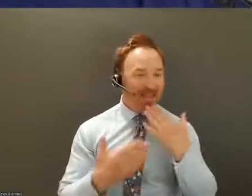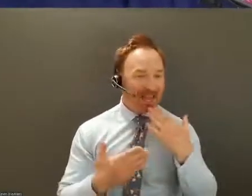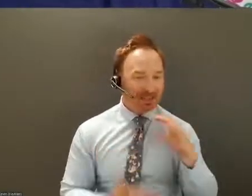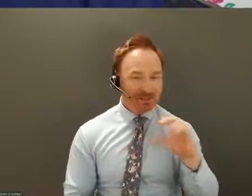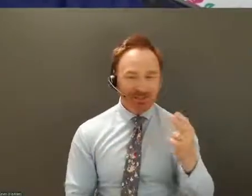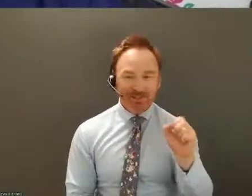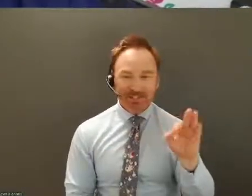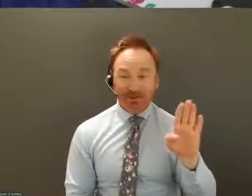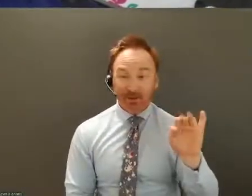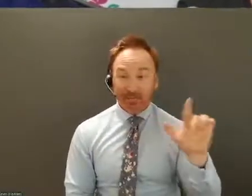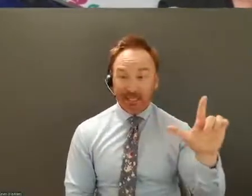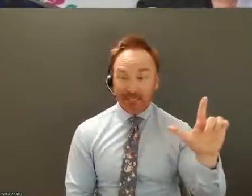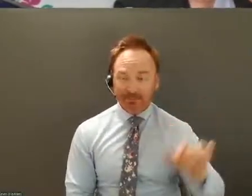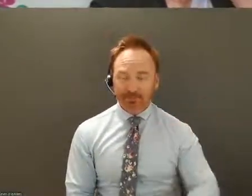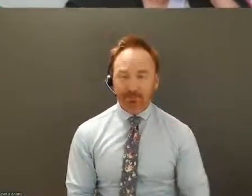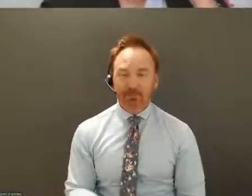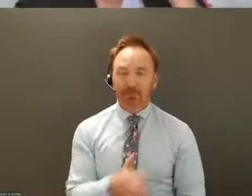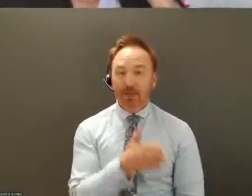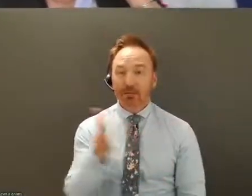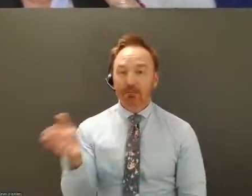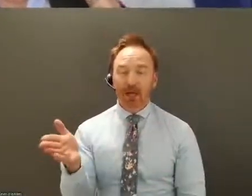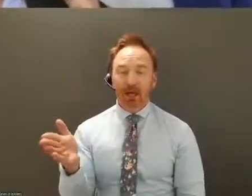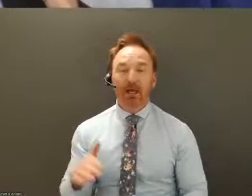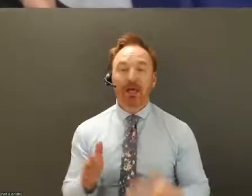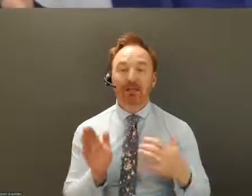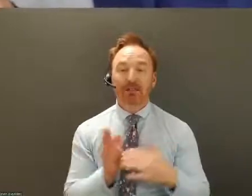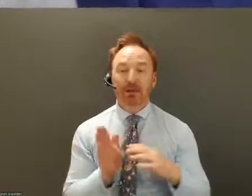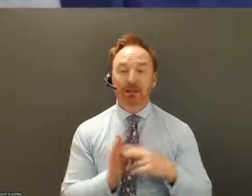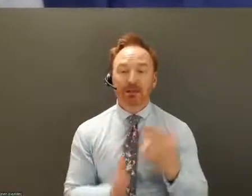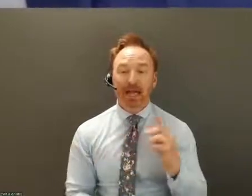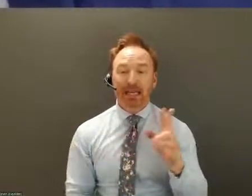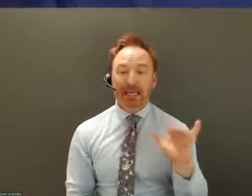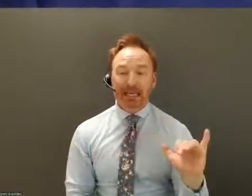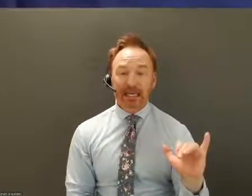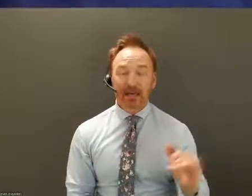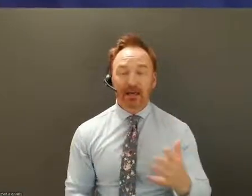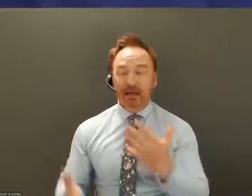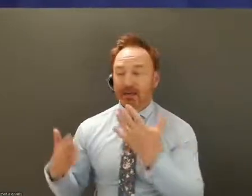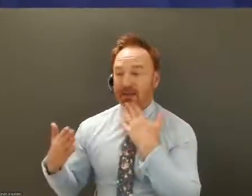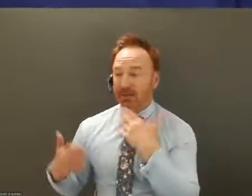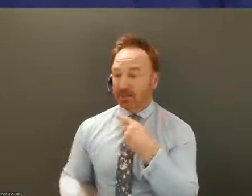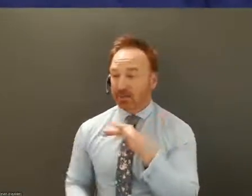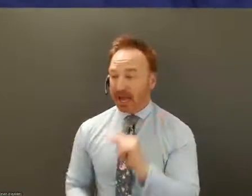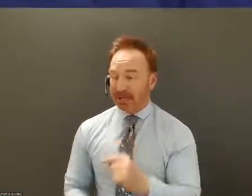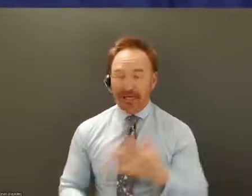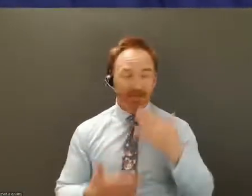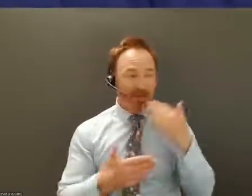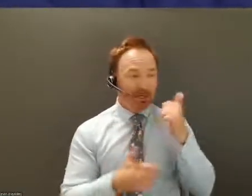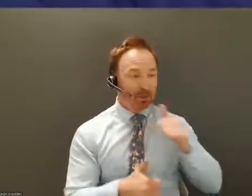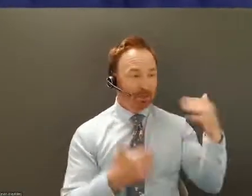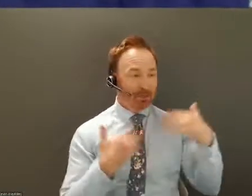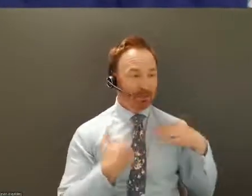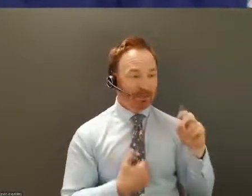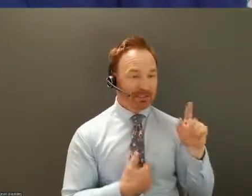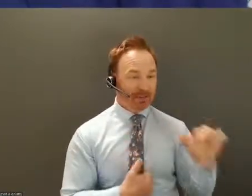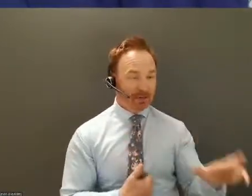Second follow the safe six plus one. That means keeping a 12 Twyman